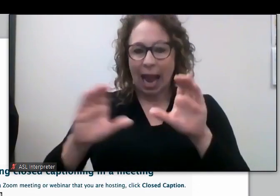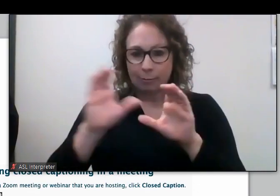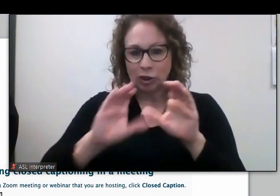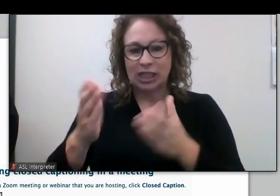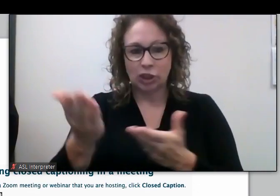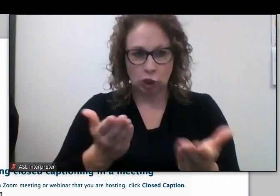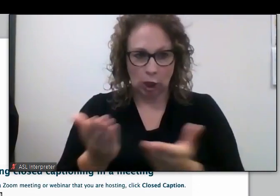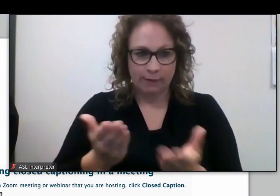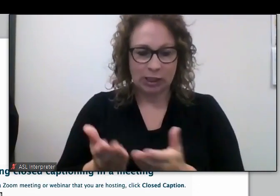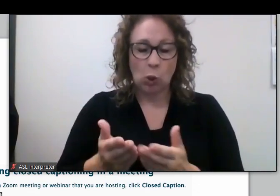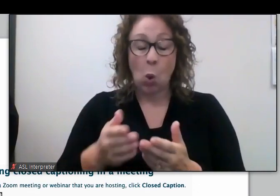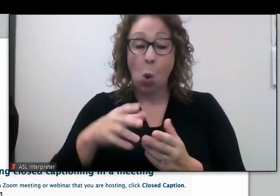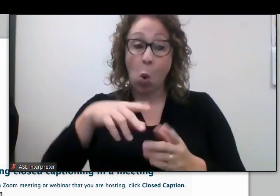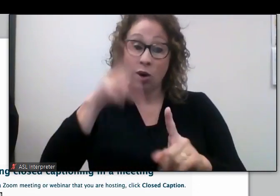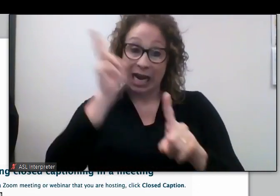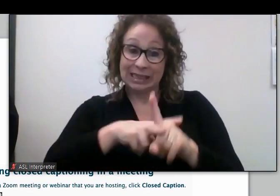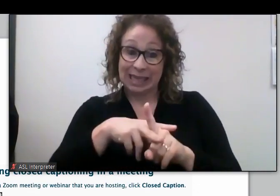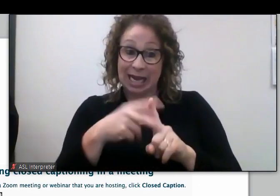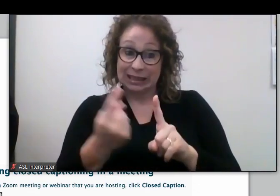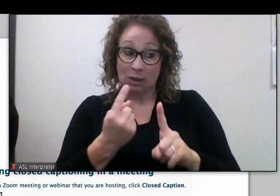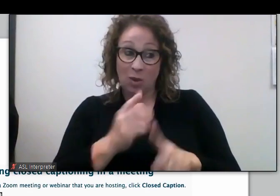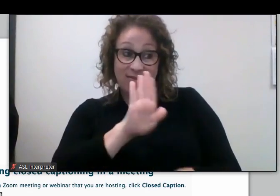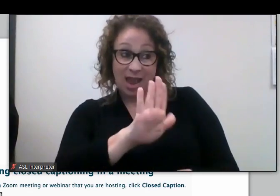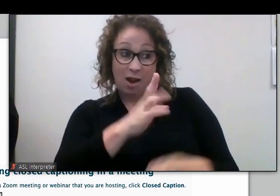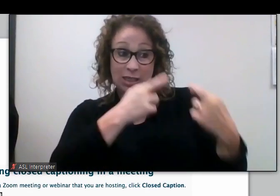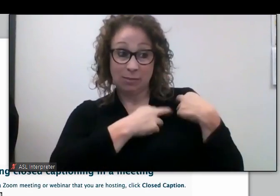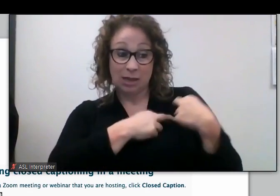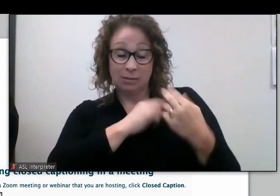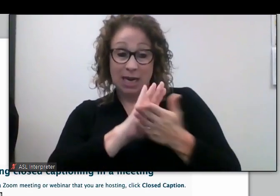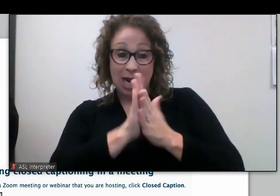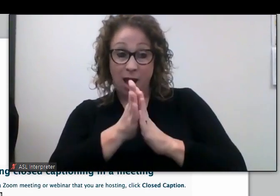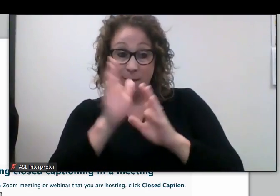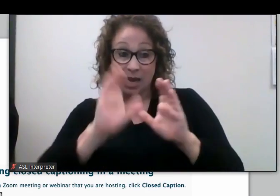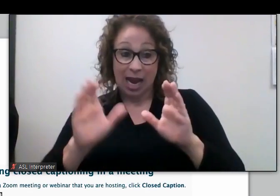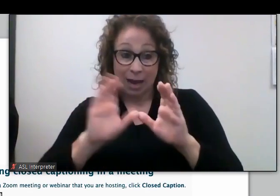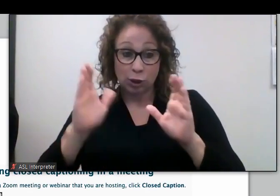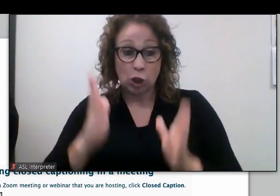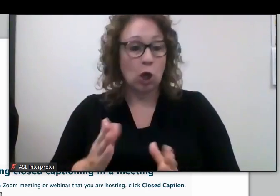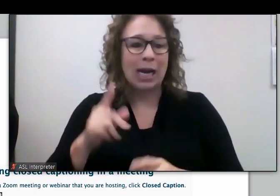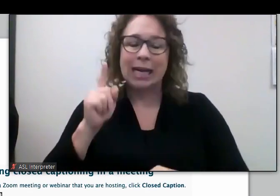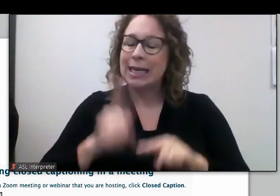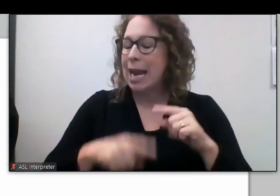Zoom does, Zoom does enable you to download the transcript easily though.